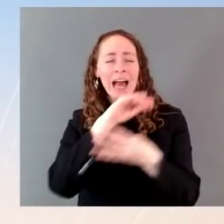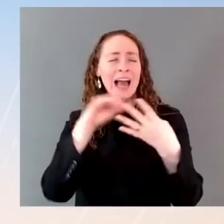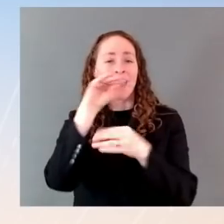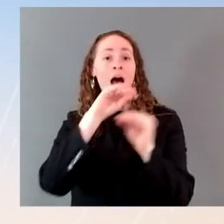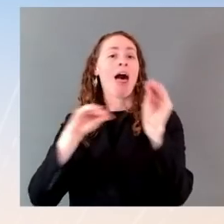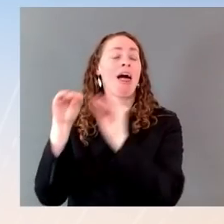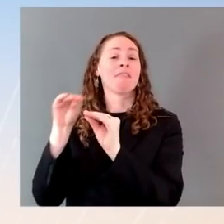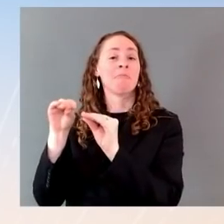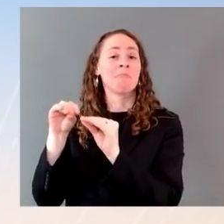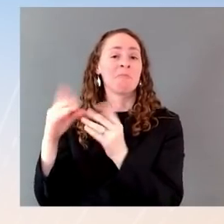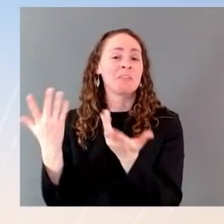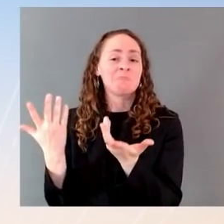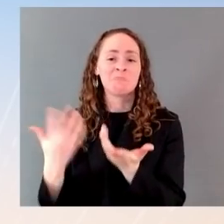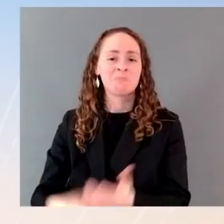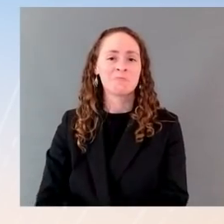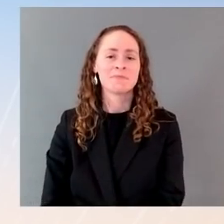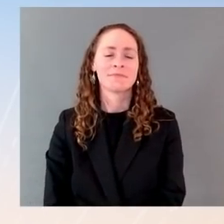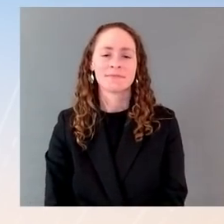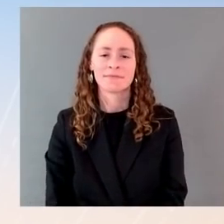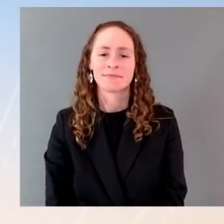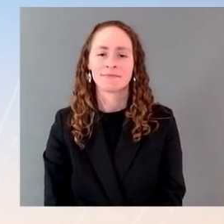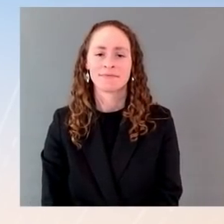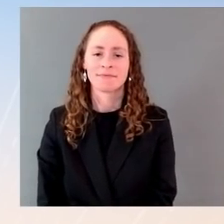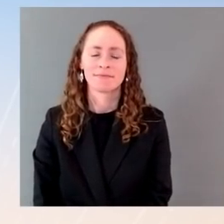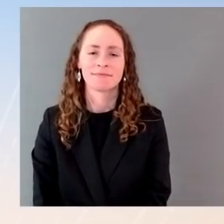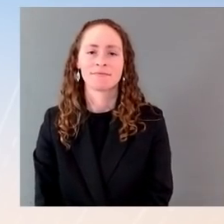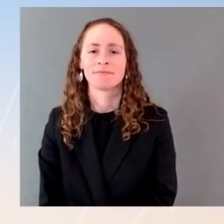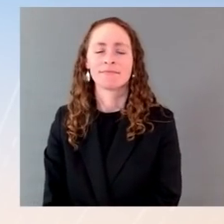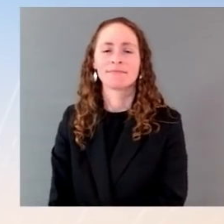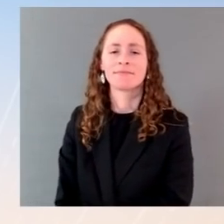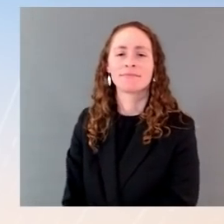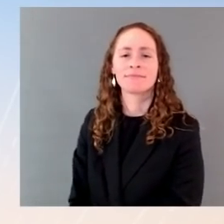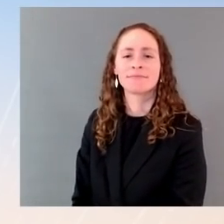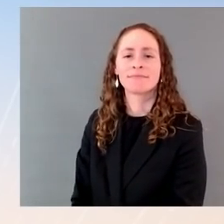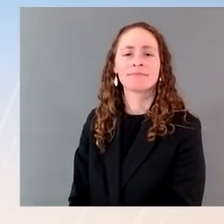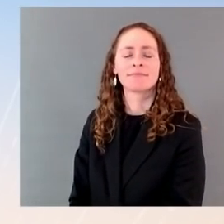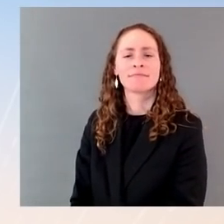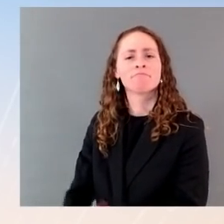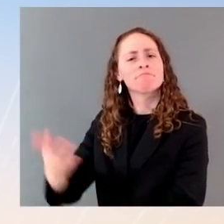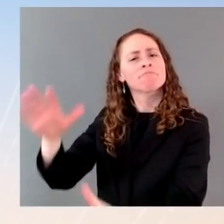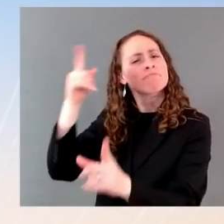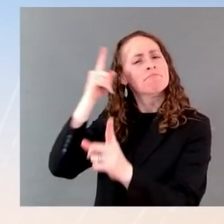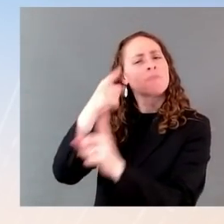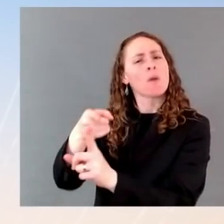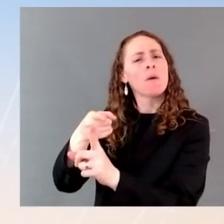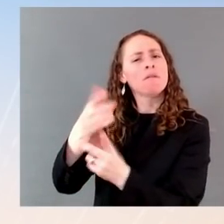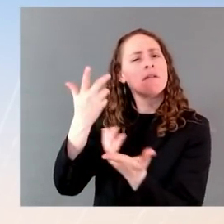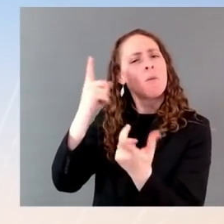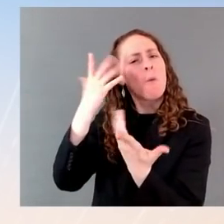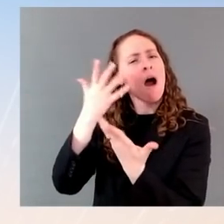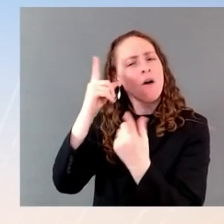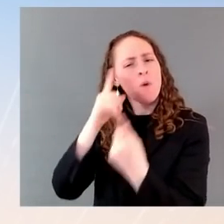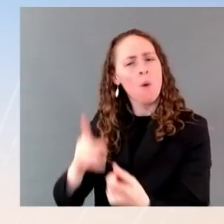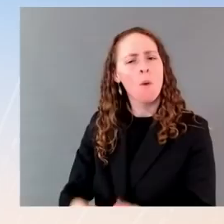Ms. Psaki: The President will convey, as we've conveyed publicly and as he has conveyed publicly, that he strongly supports the sovereignty